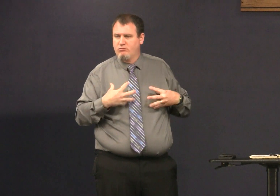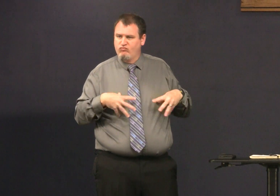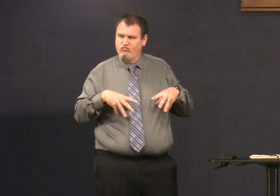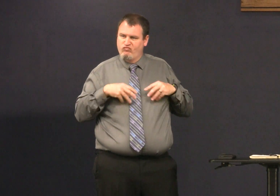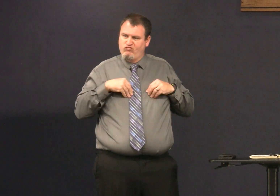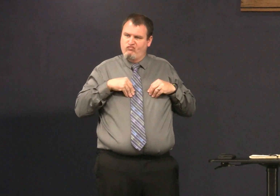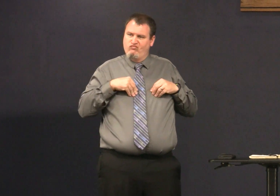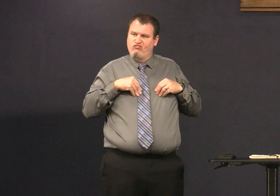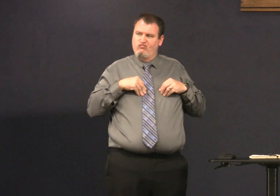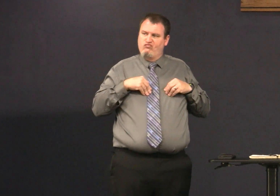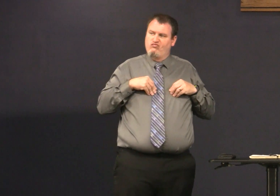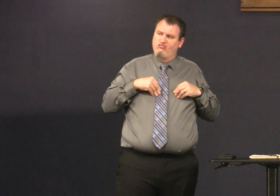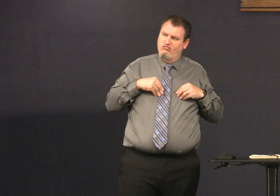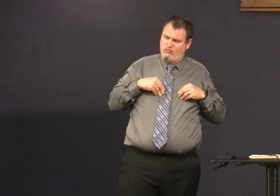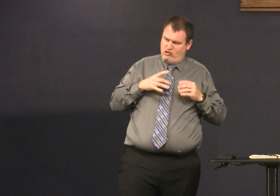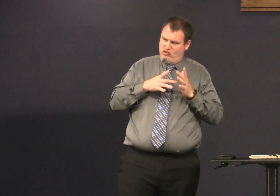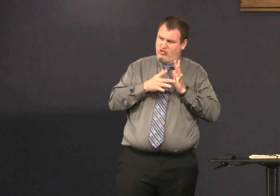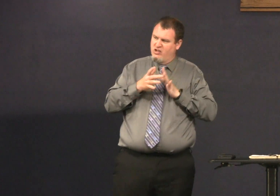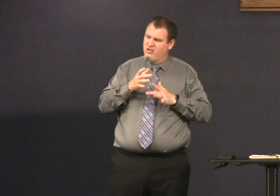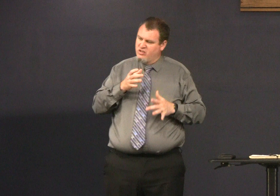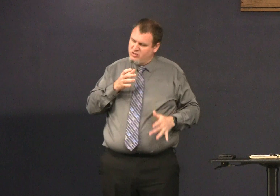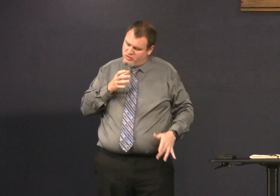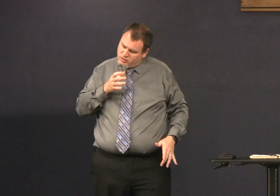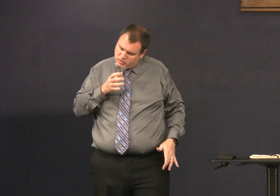the curse of sin that Jesus is going to accept